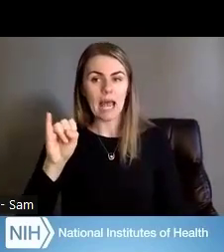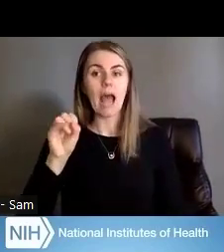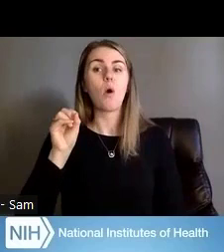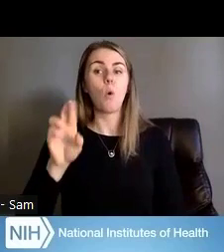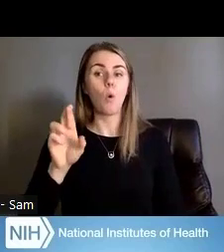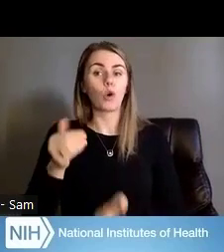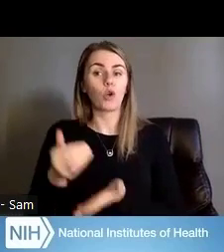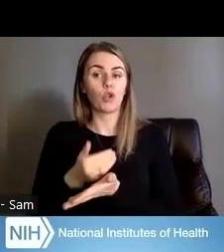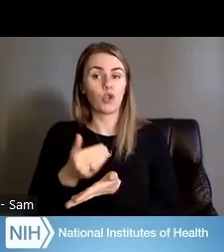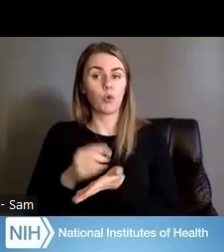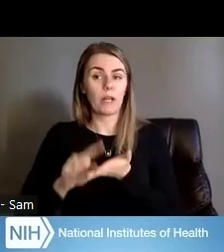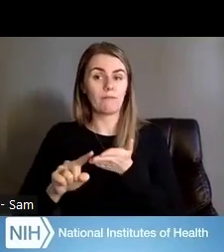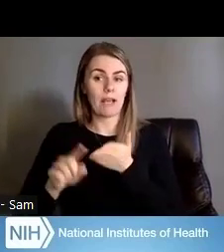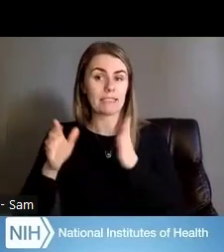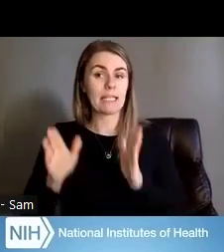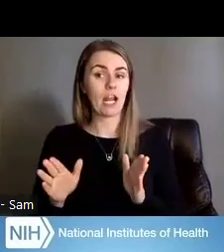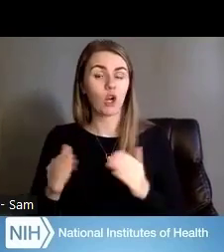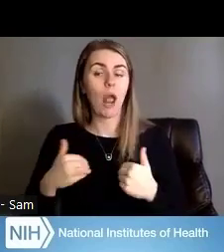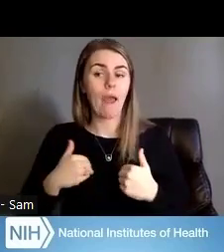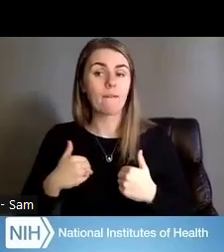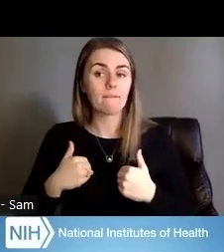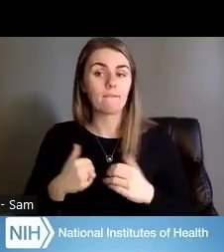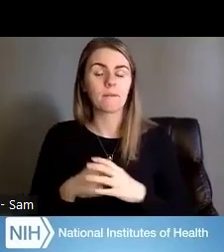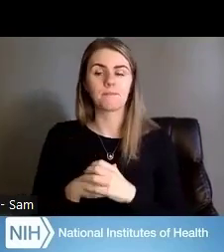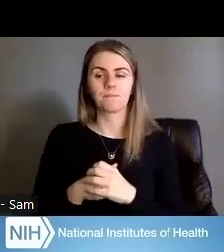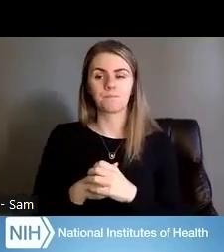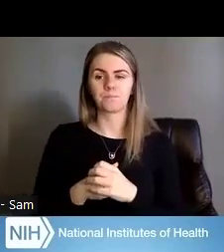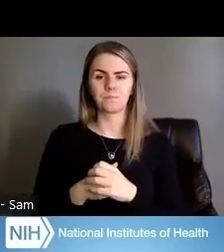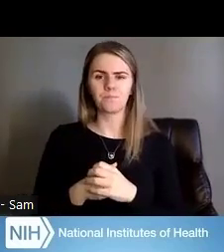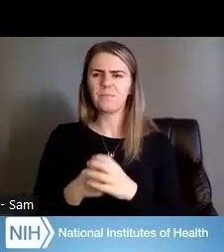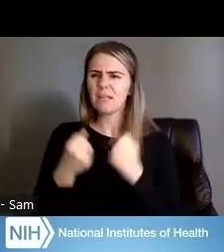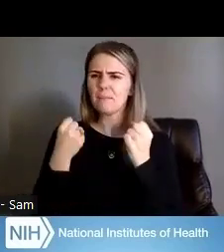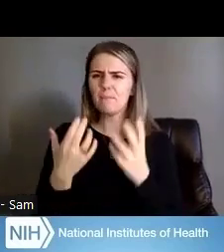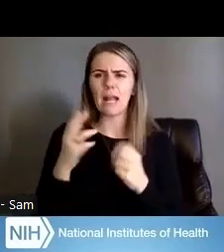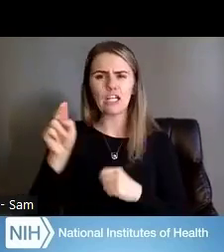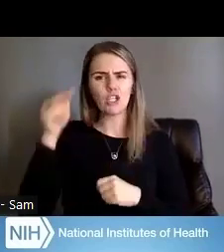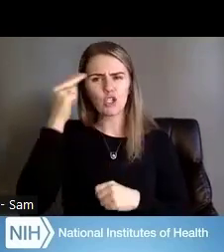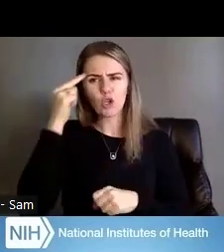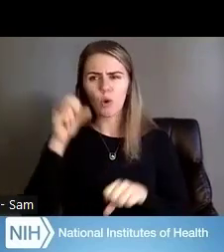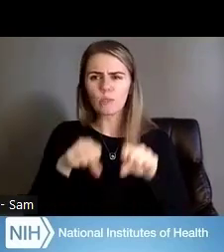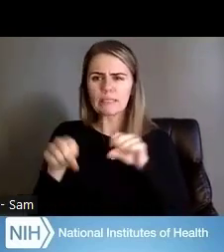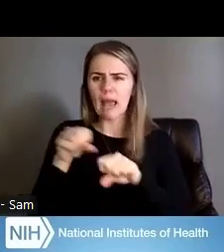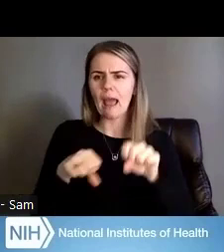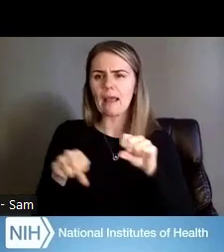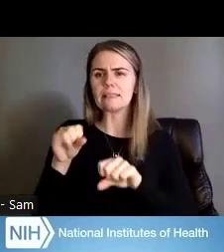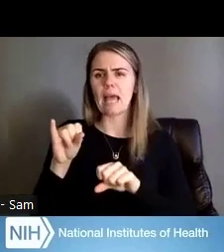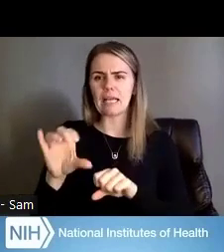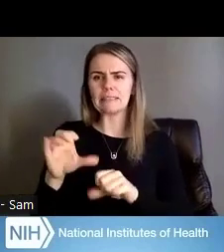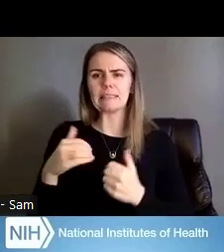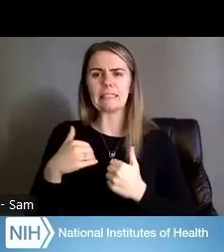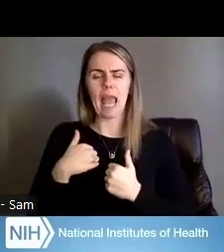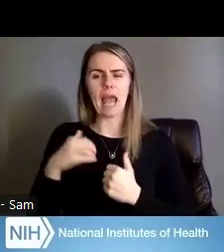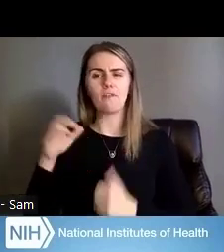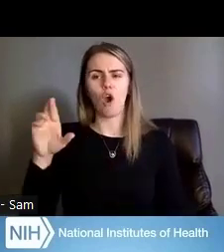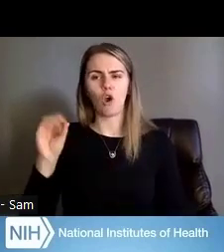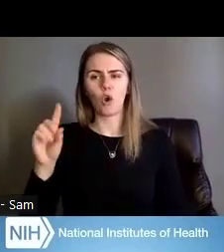So a number of the neuroscience ICs have an R01 Research Opportunities for new and at-risk